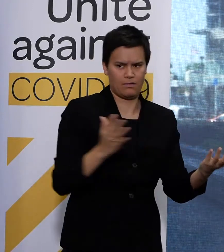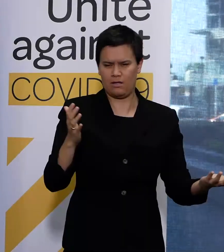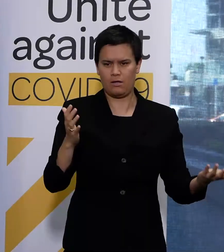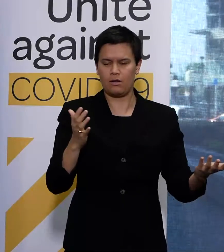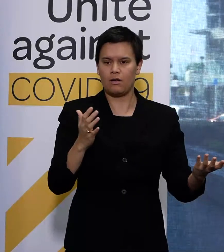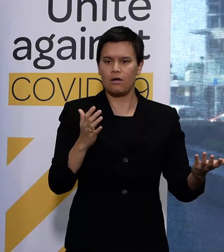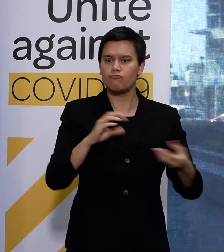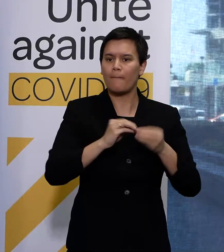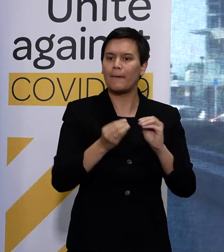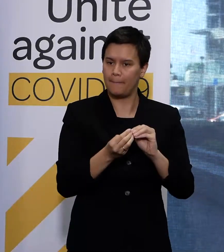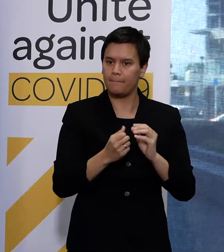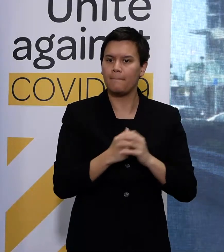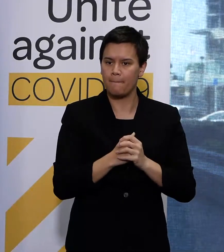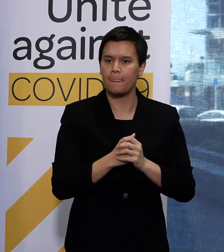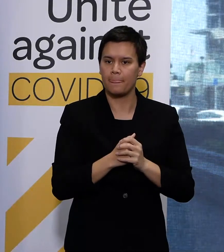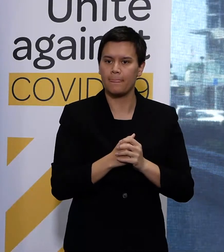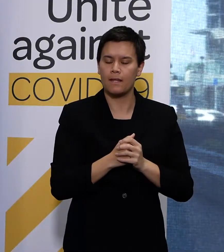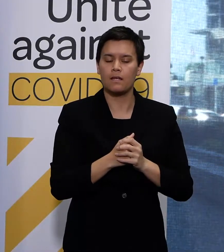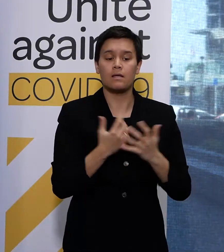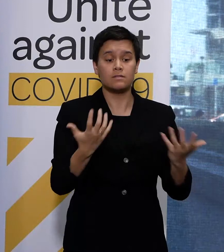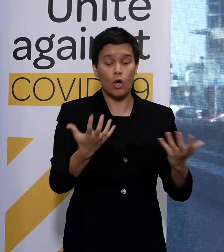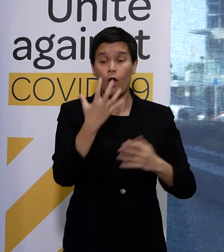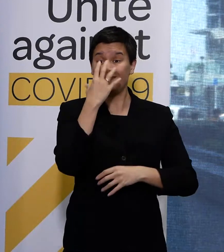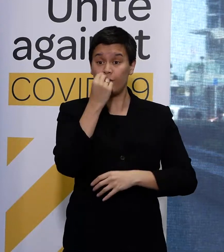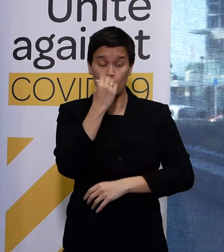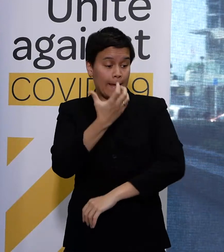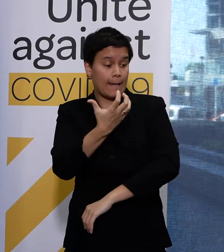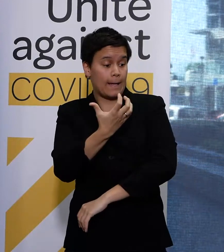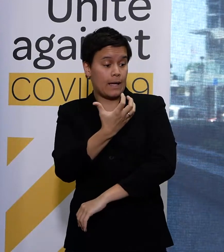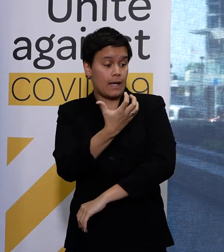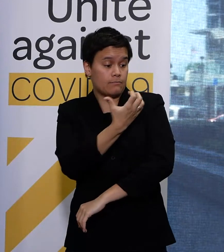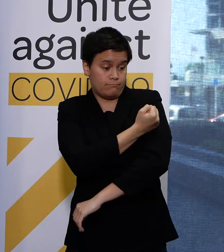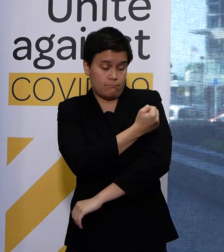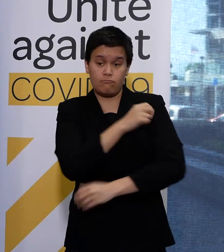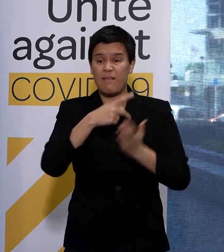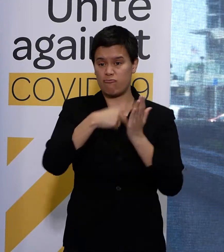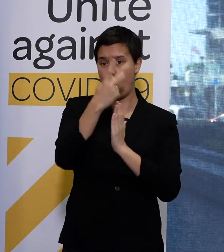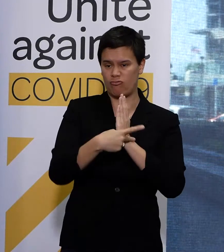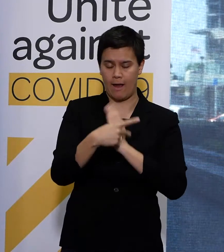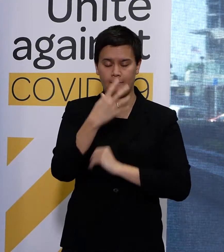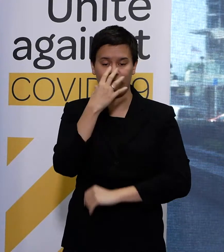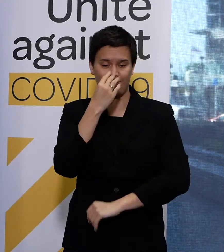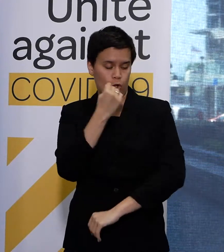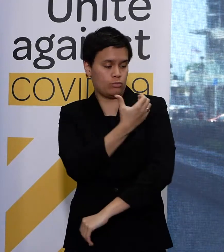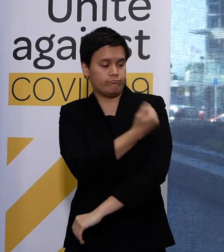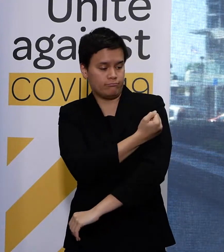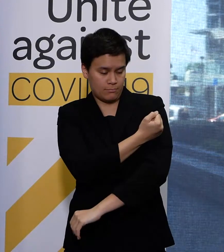the immunization campaign happened, the orders were being filled on a first come,